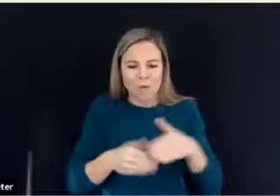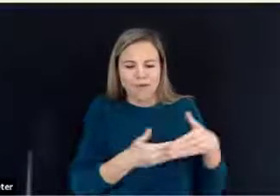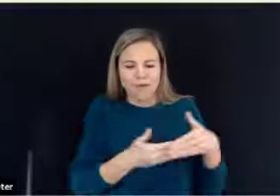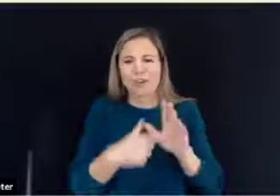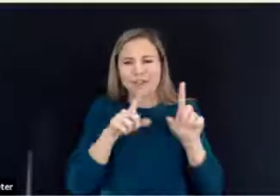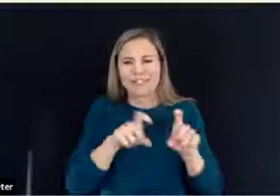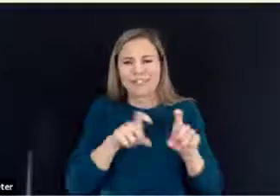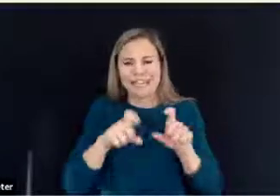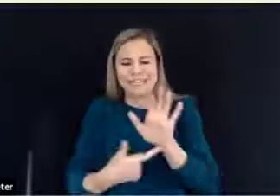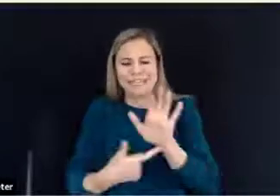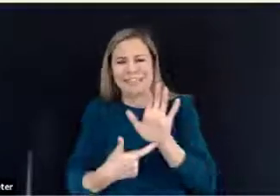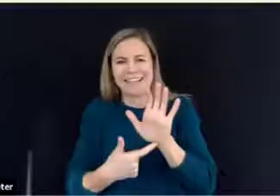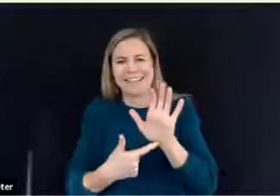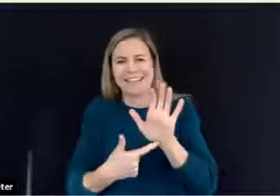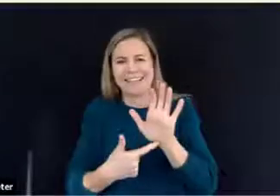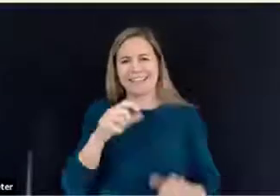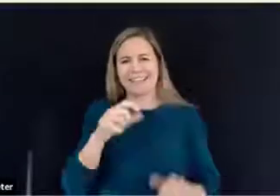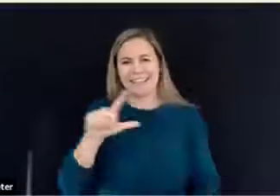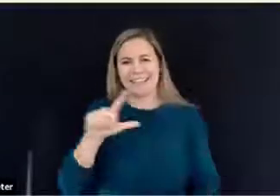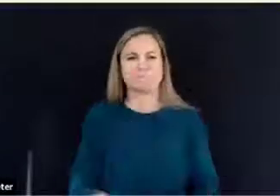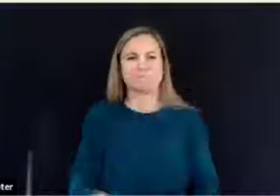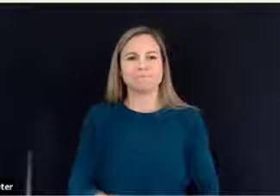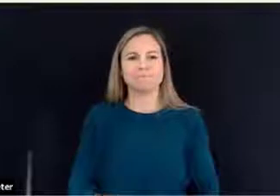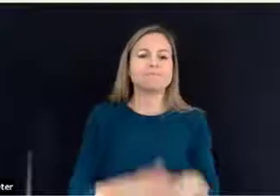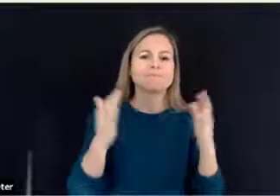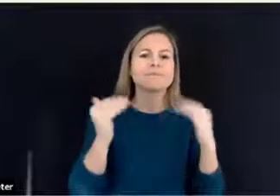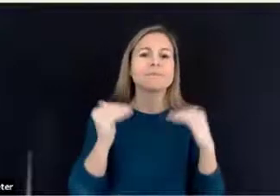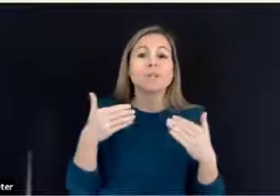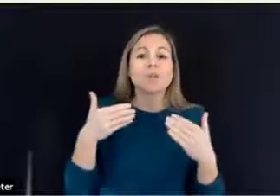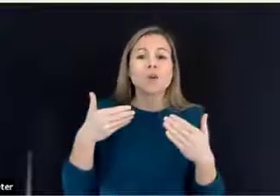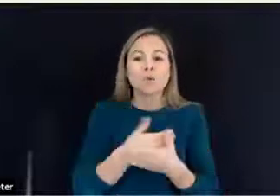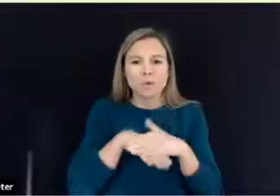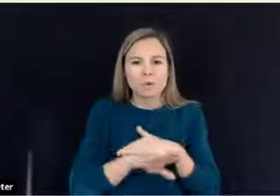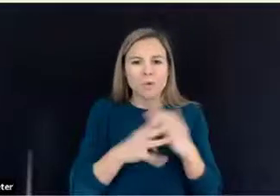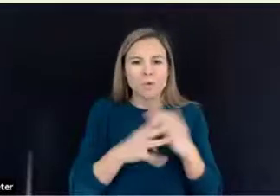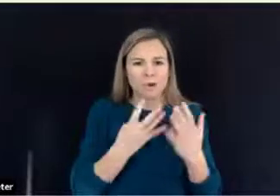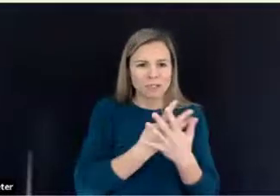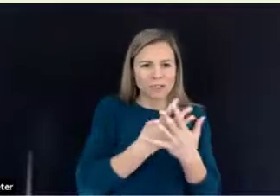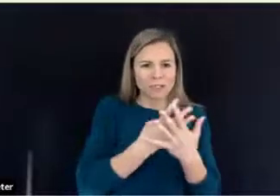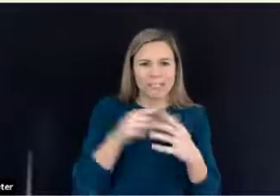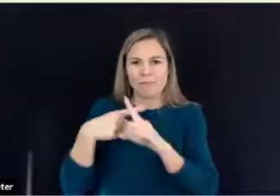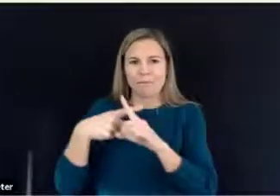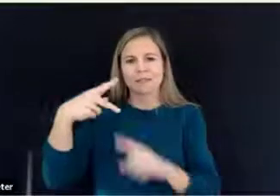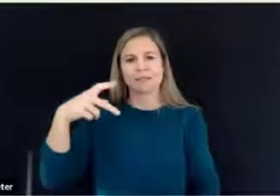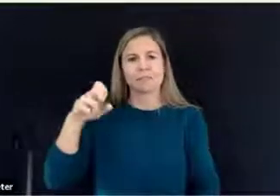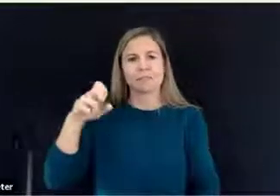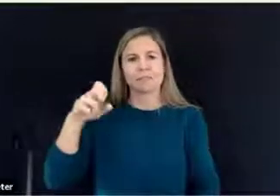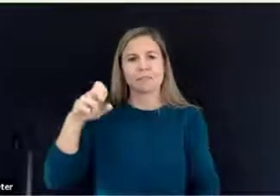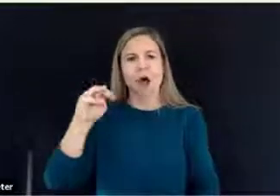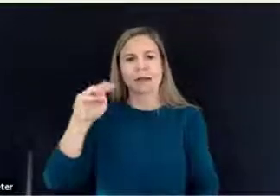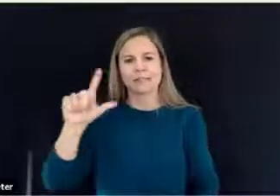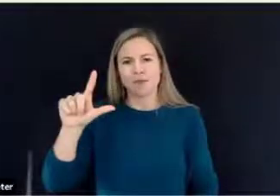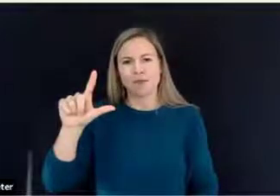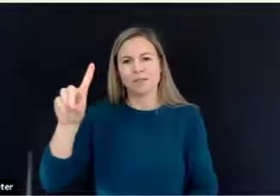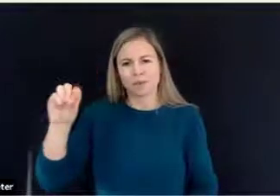So, newborn screening and peroxisomal disorders is something that we are really trying to raise awareness